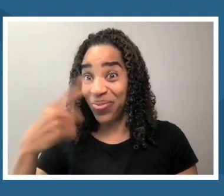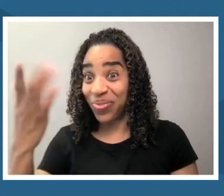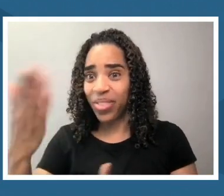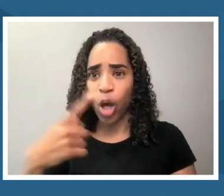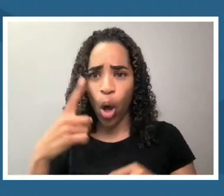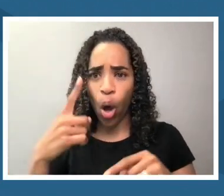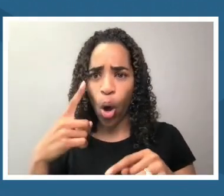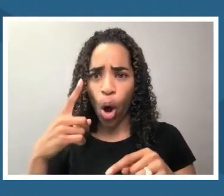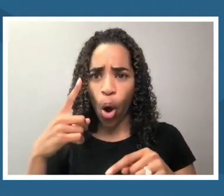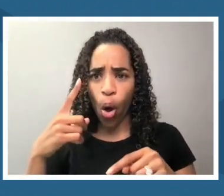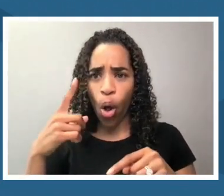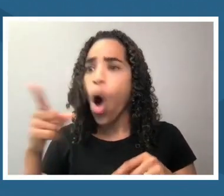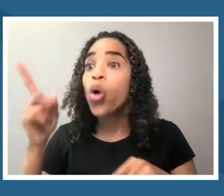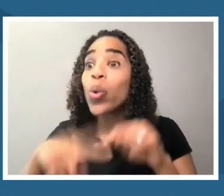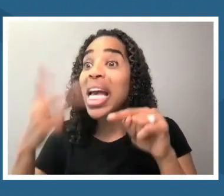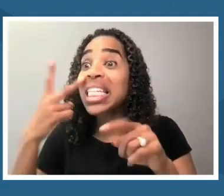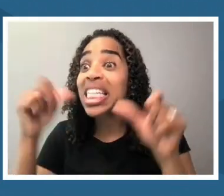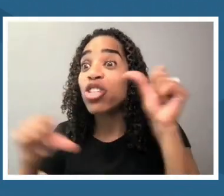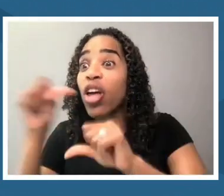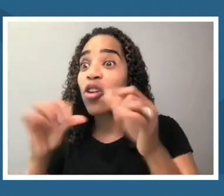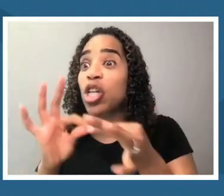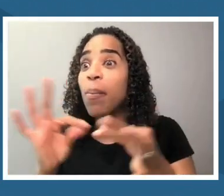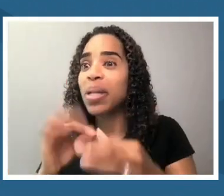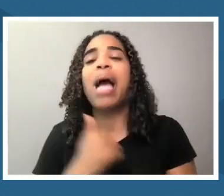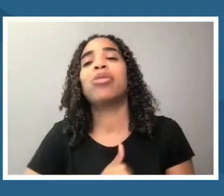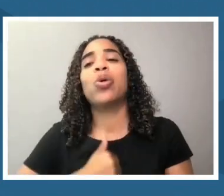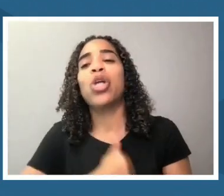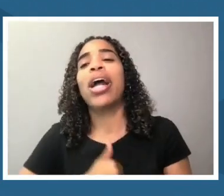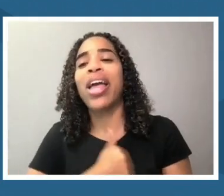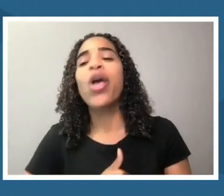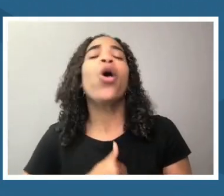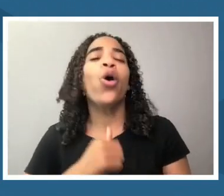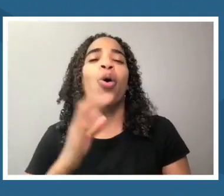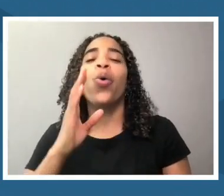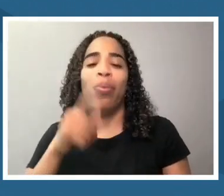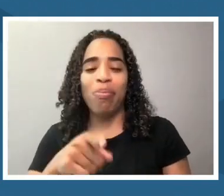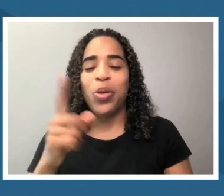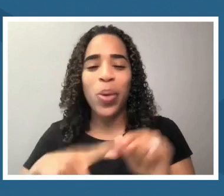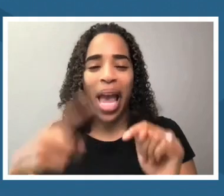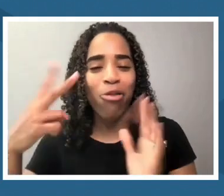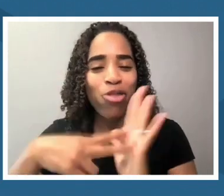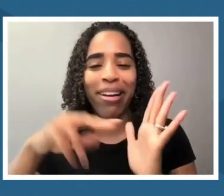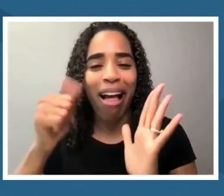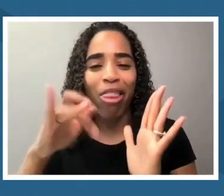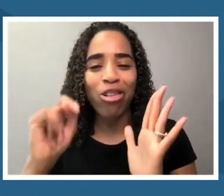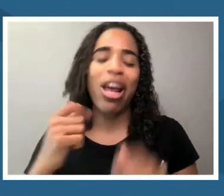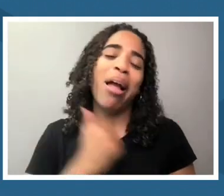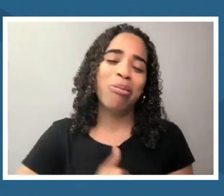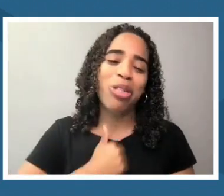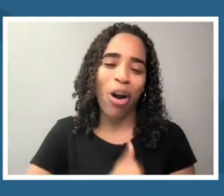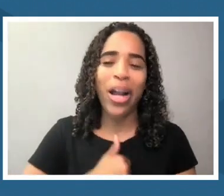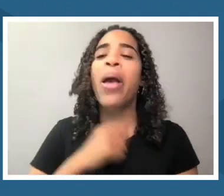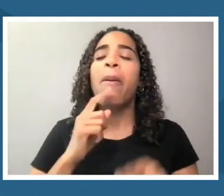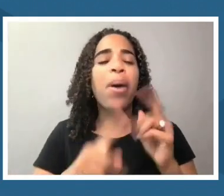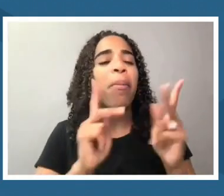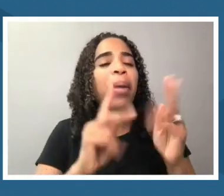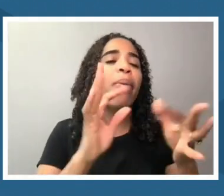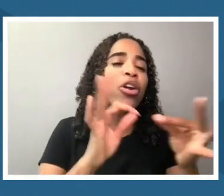i forgot about that i'm so sorry we'll share some more later i promise um but i'm hearing things about